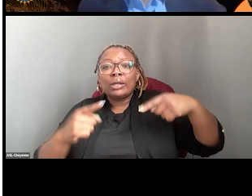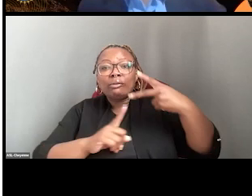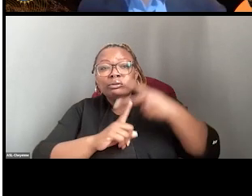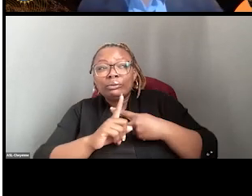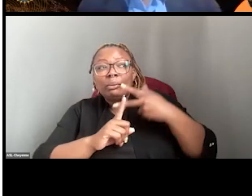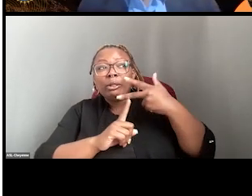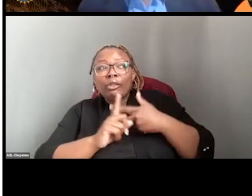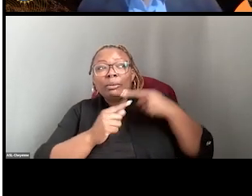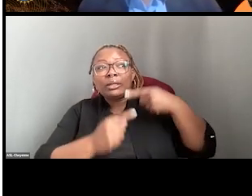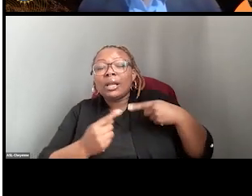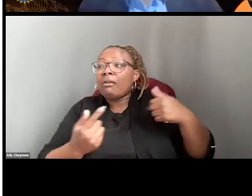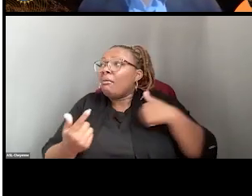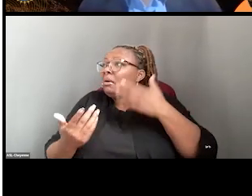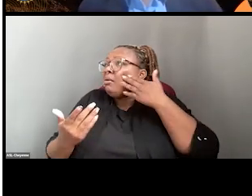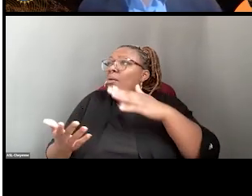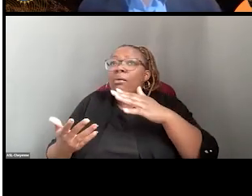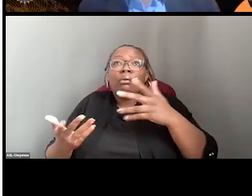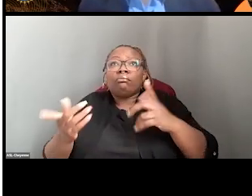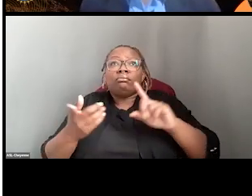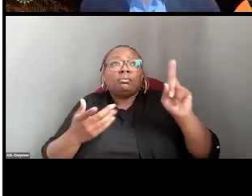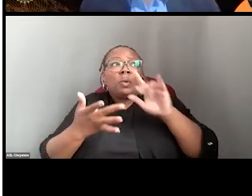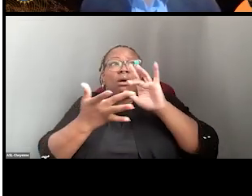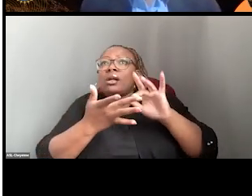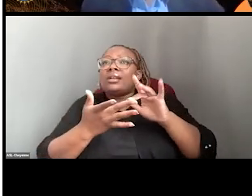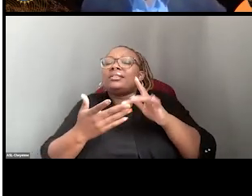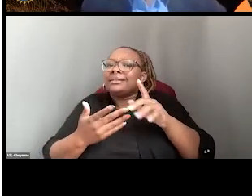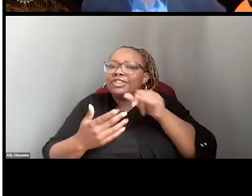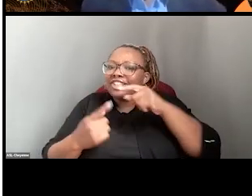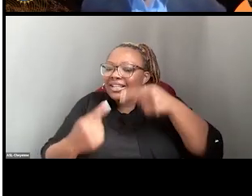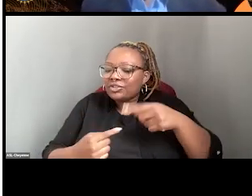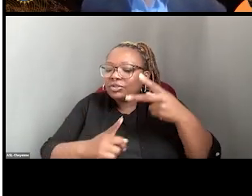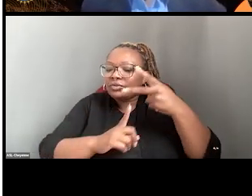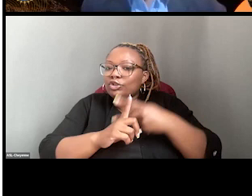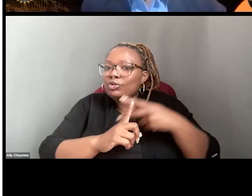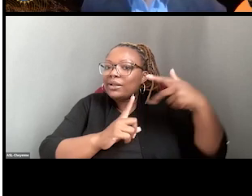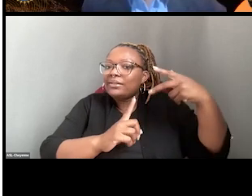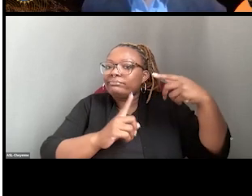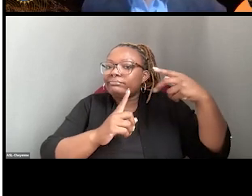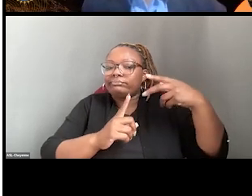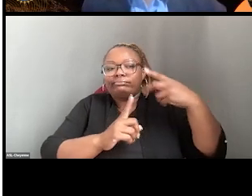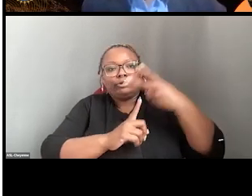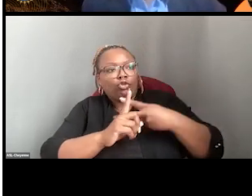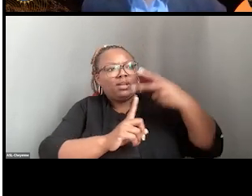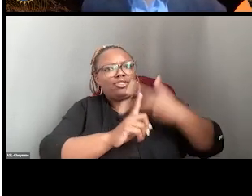" don't struggle for two or three months with questions or issues. Reach out to program officers.